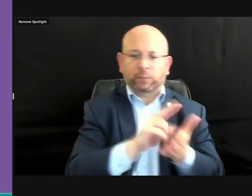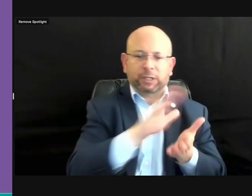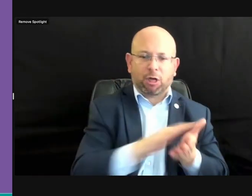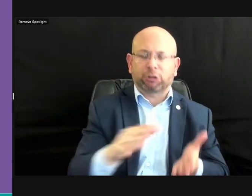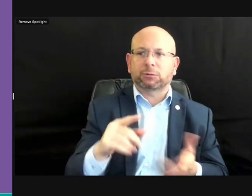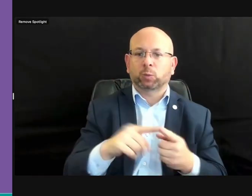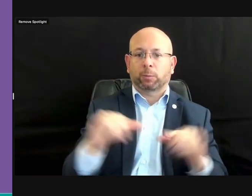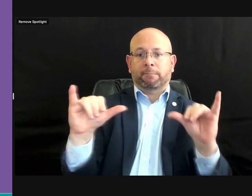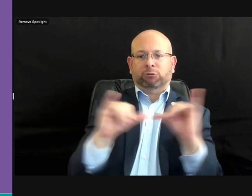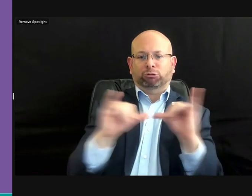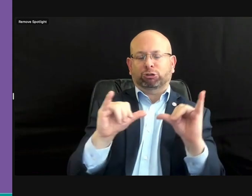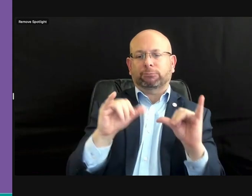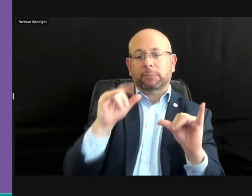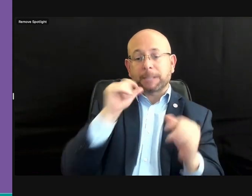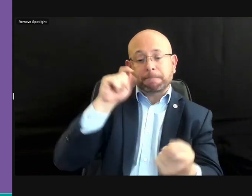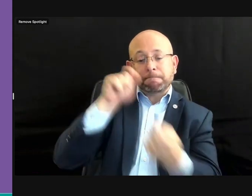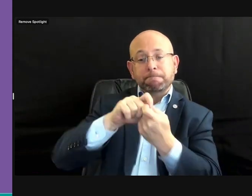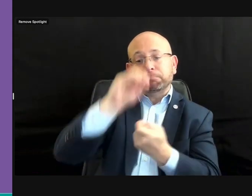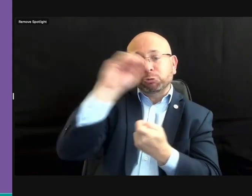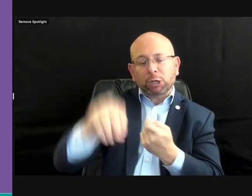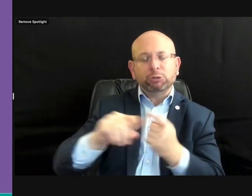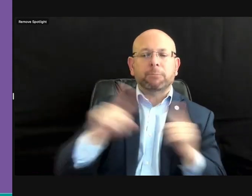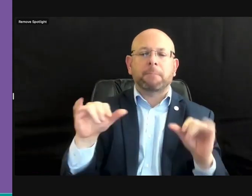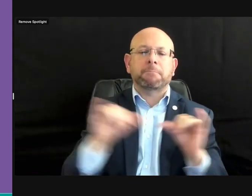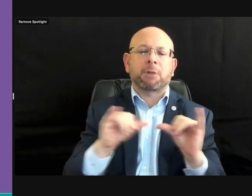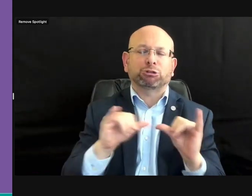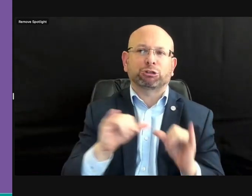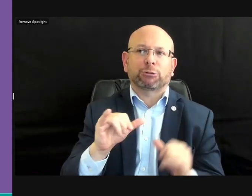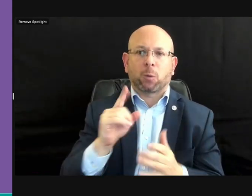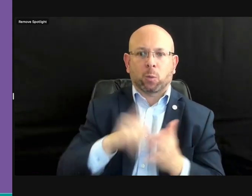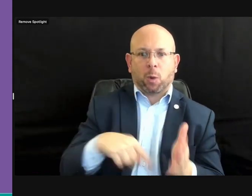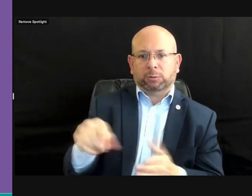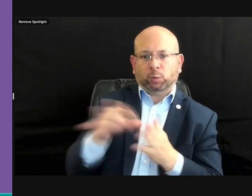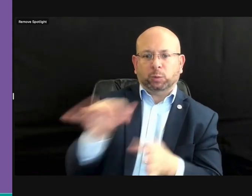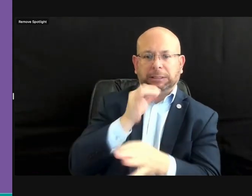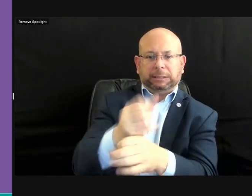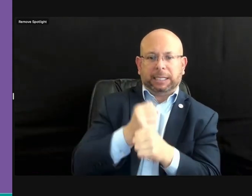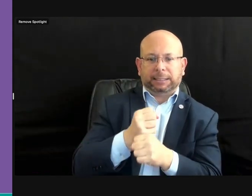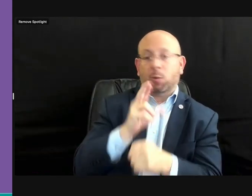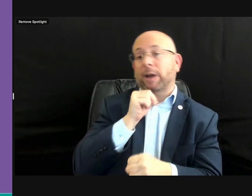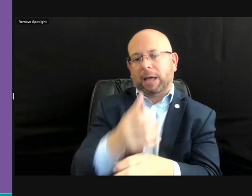and the student, that there are measures in place, not precise percentages, but general measurements,